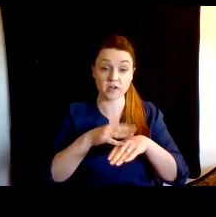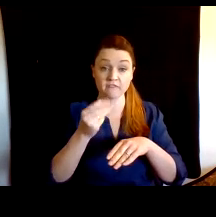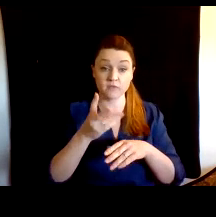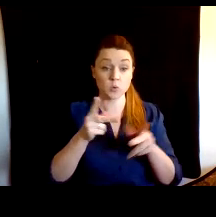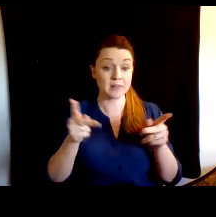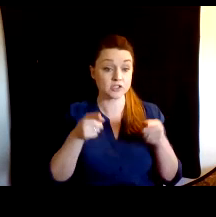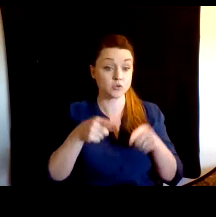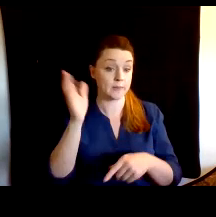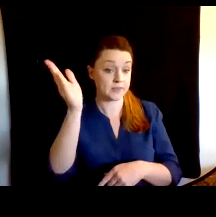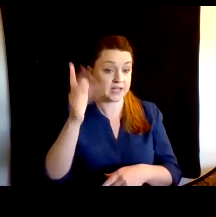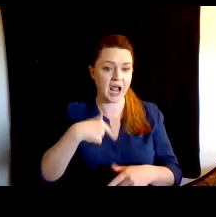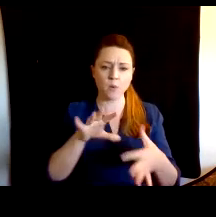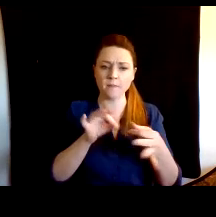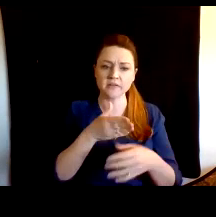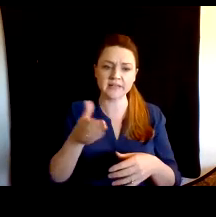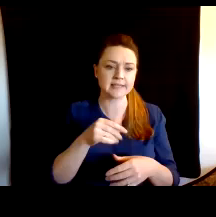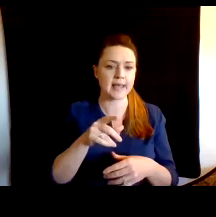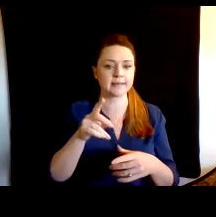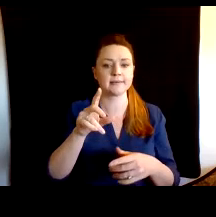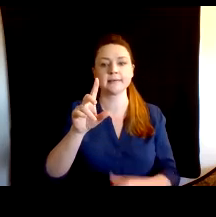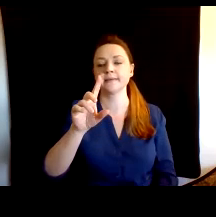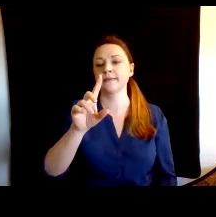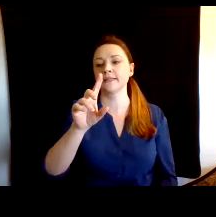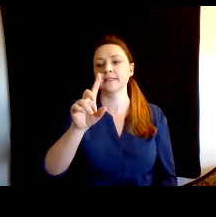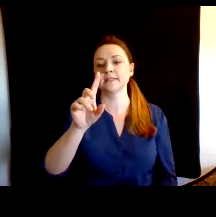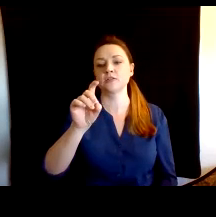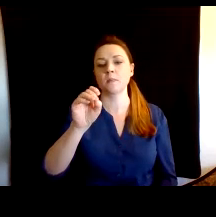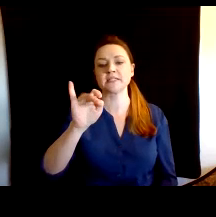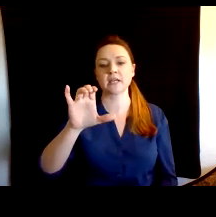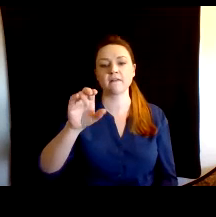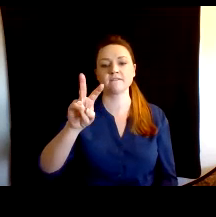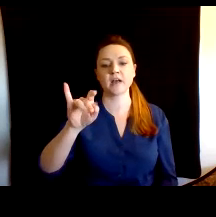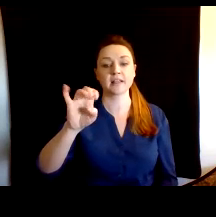I will mention things like domestic violence or genocide, rape, abuse.